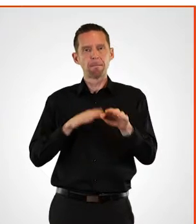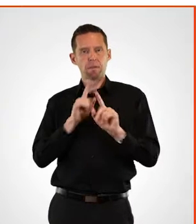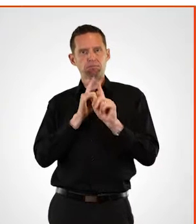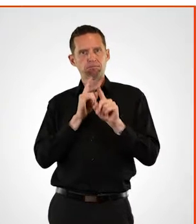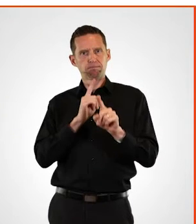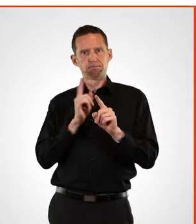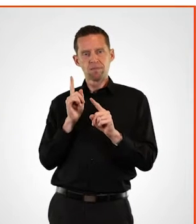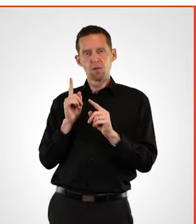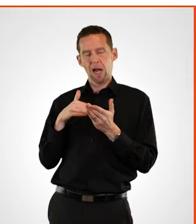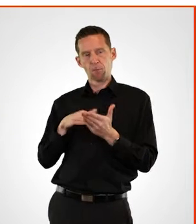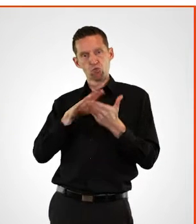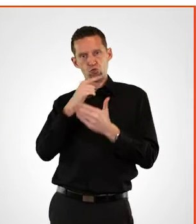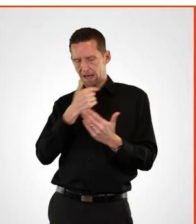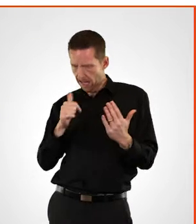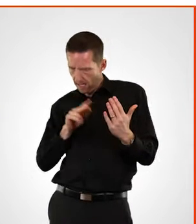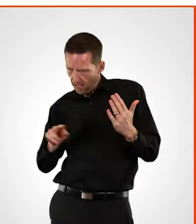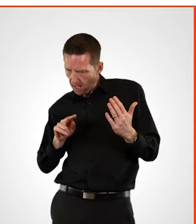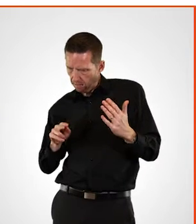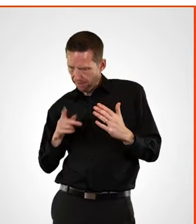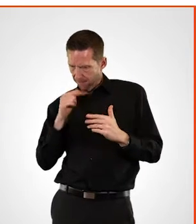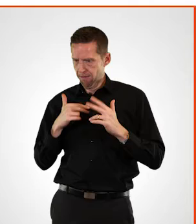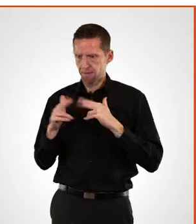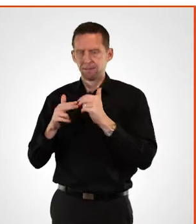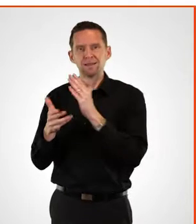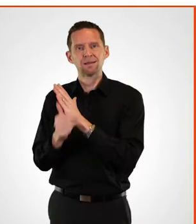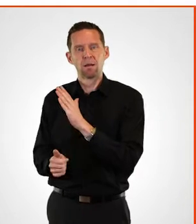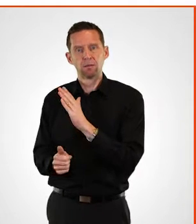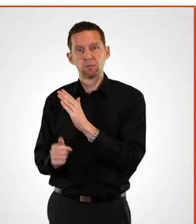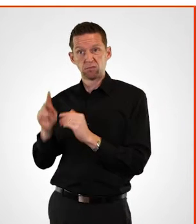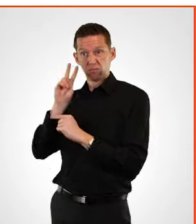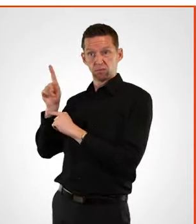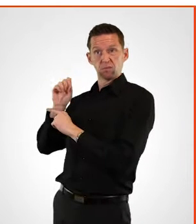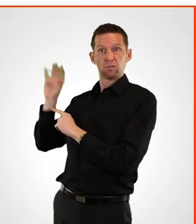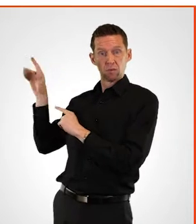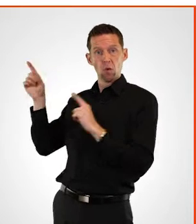that you can use to help these students develop these skills. And when you look at this PowerPoint,